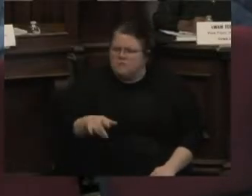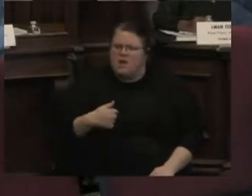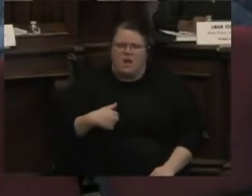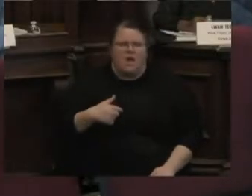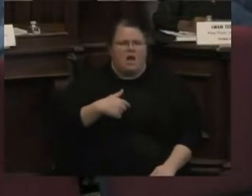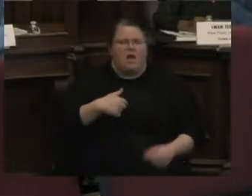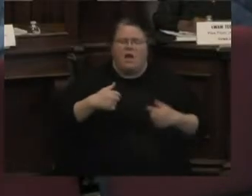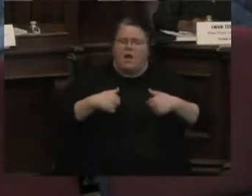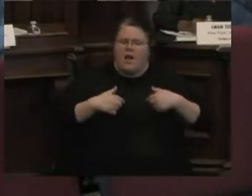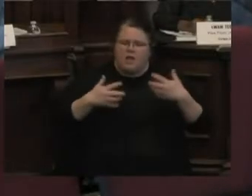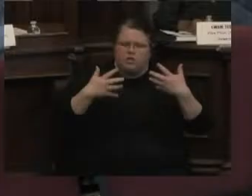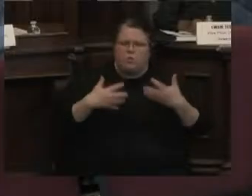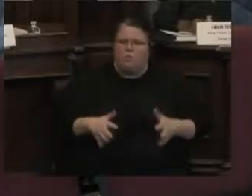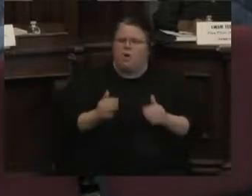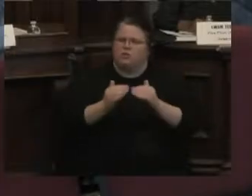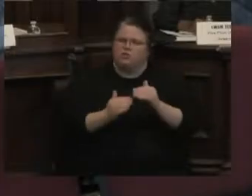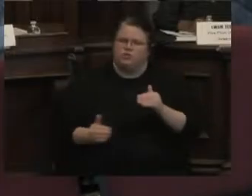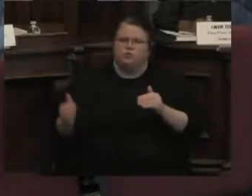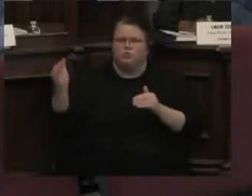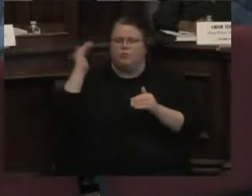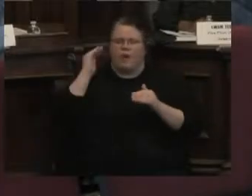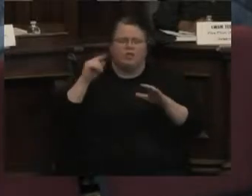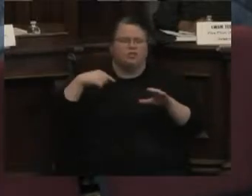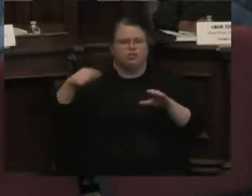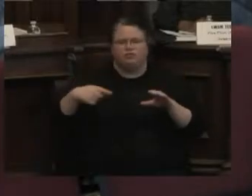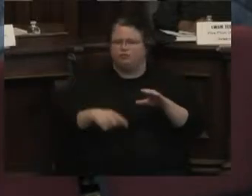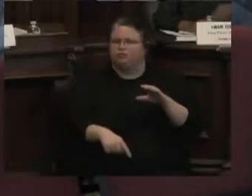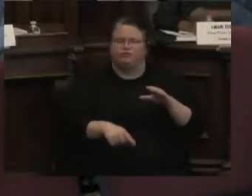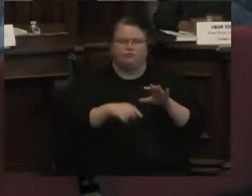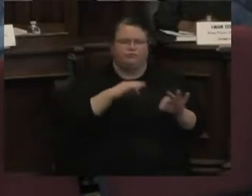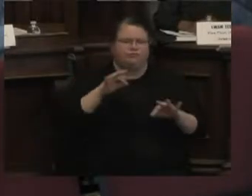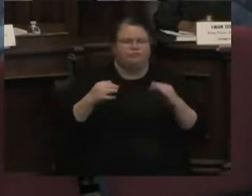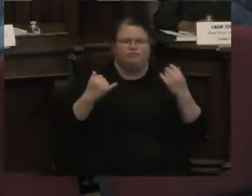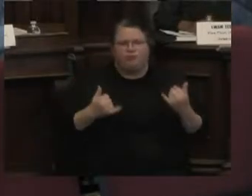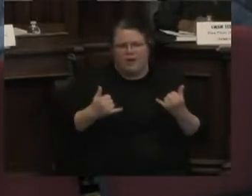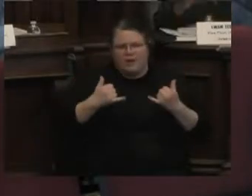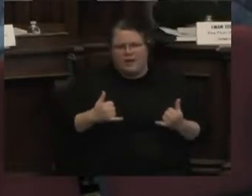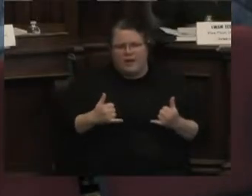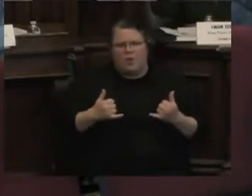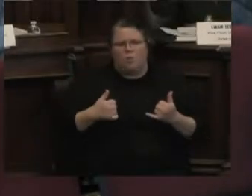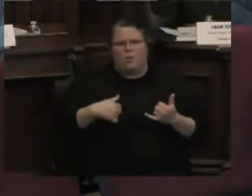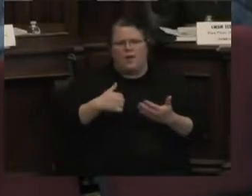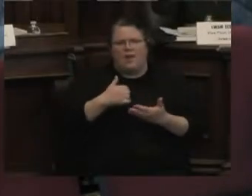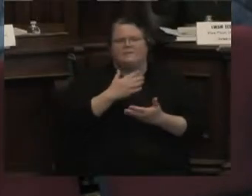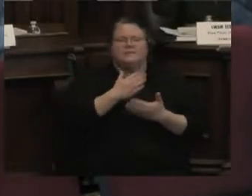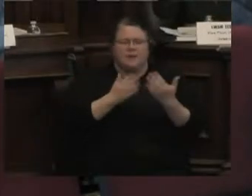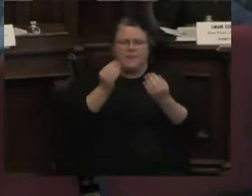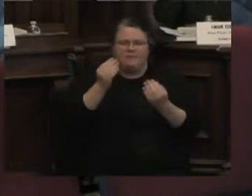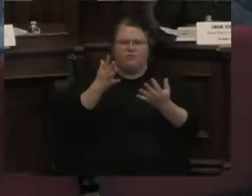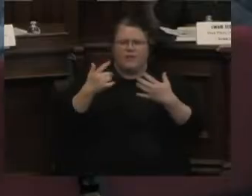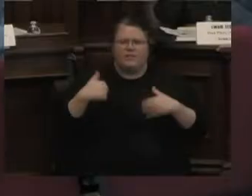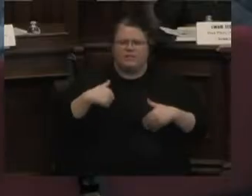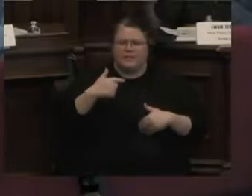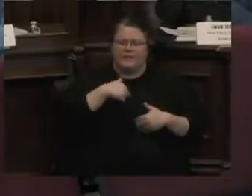staff about the concerns. Right. I don't want to go too far down